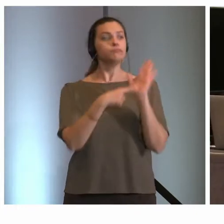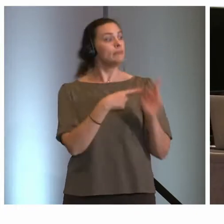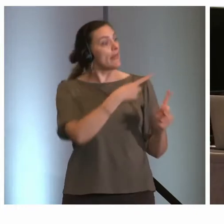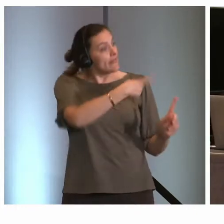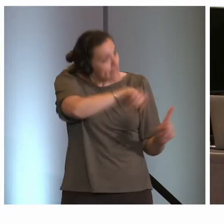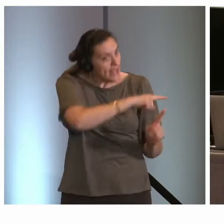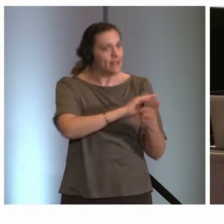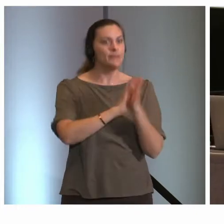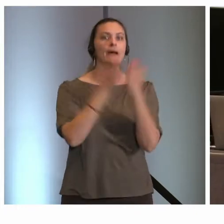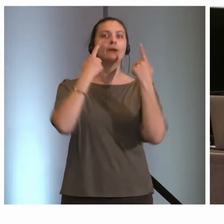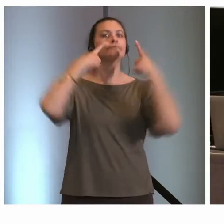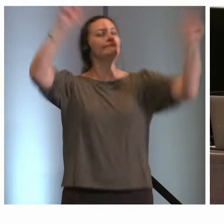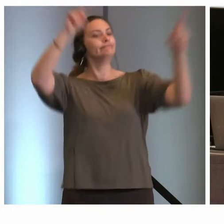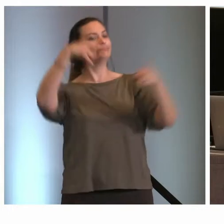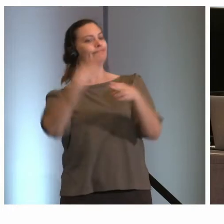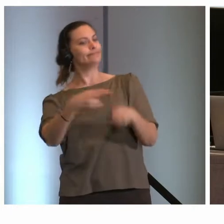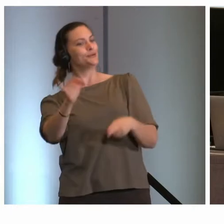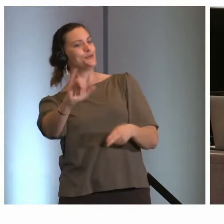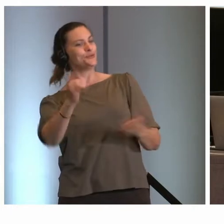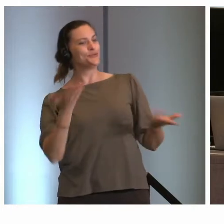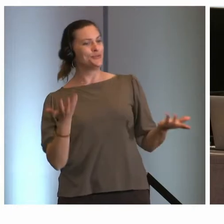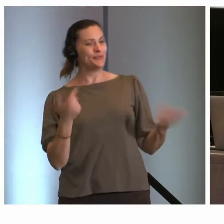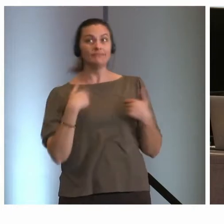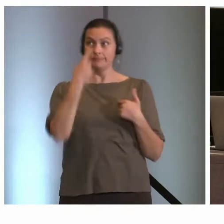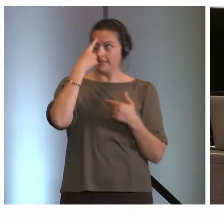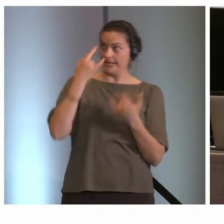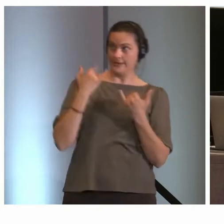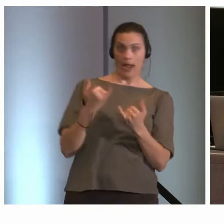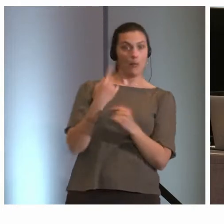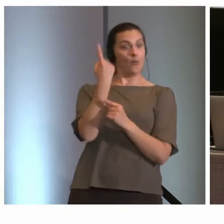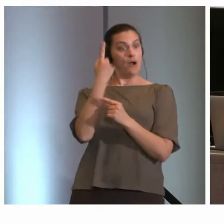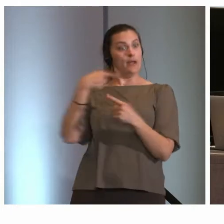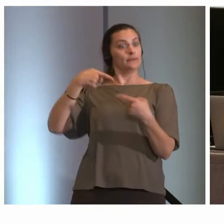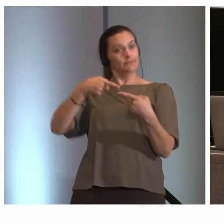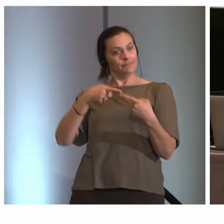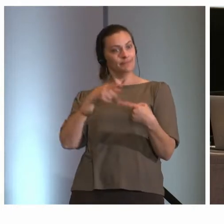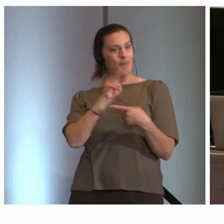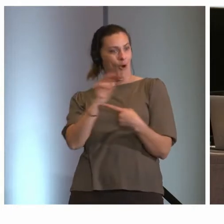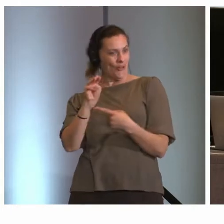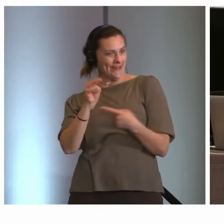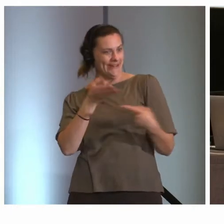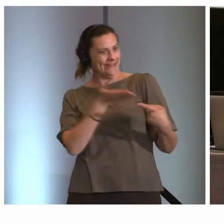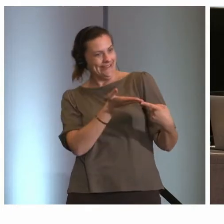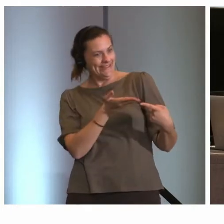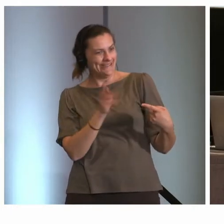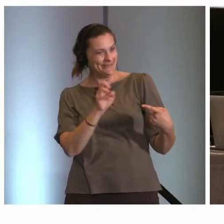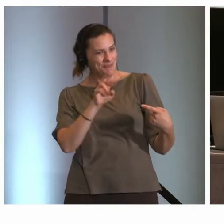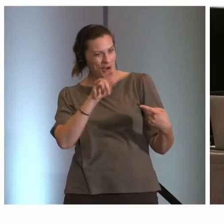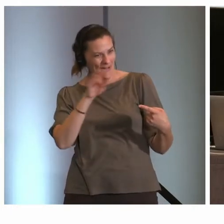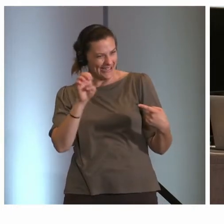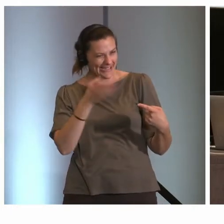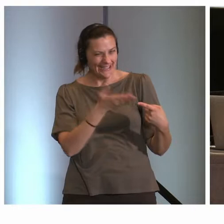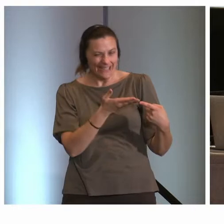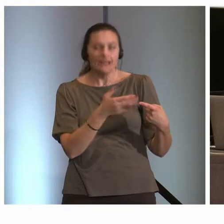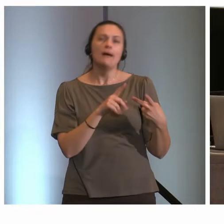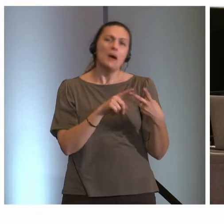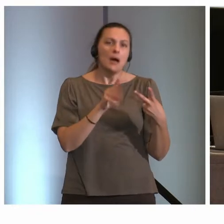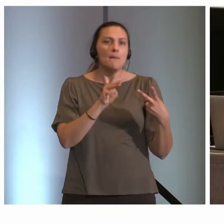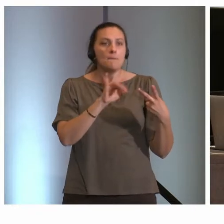will build a résumé and build themselves to the -- to the point, of being, a marquee name.